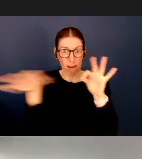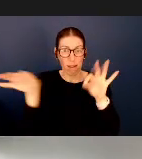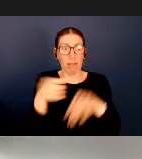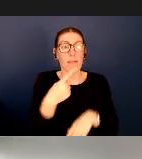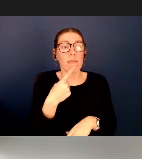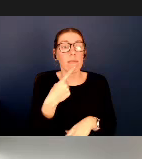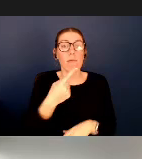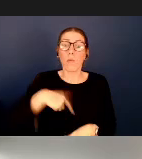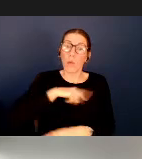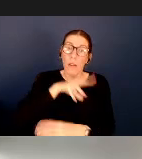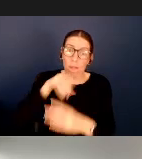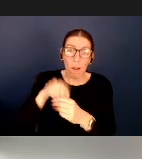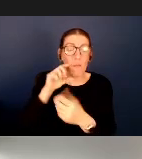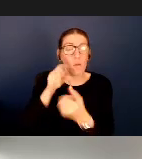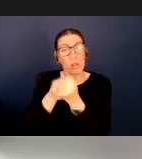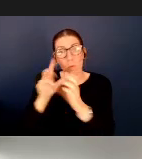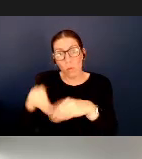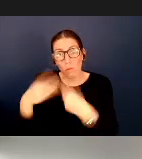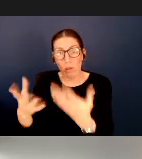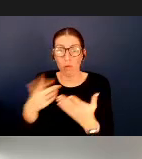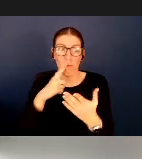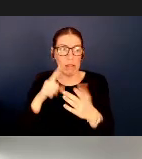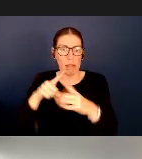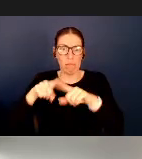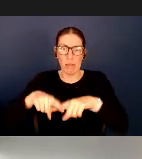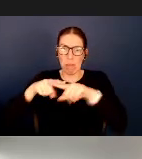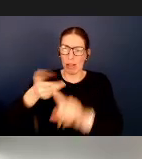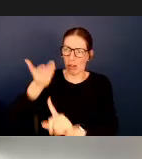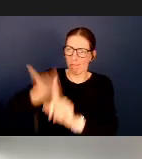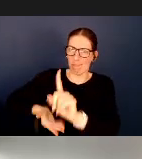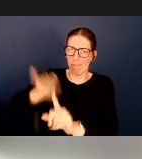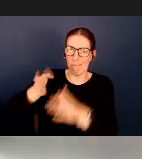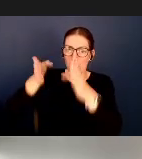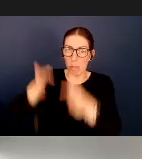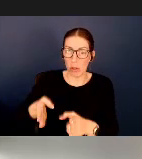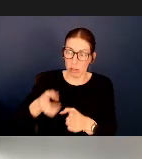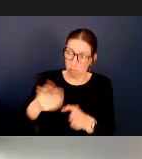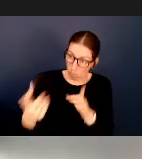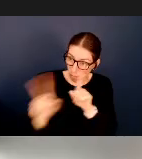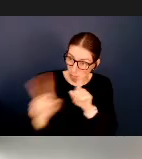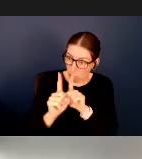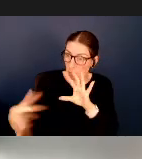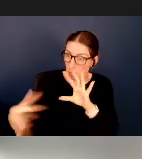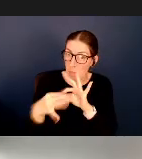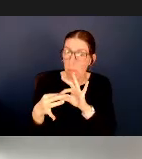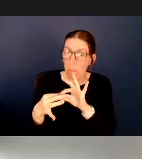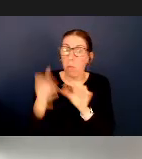depends on what each person will get, and if they choose to stay with us as a service provider.